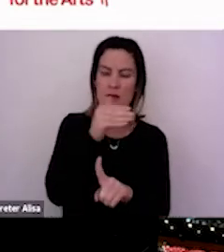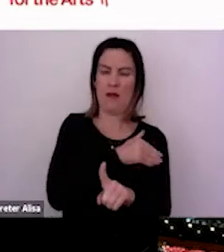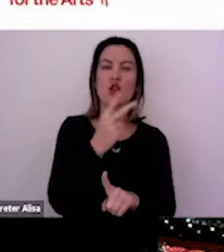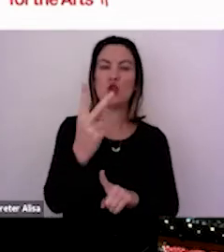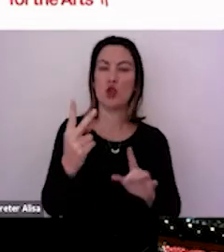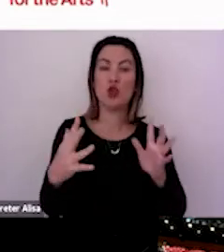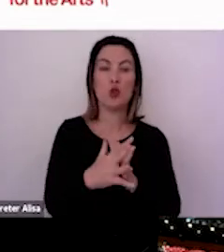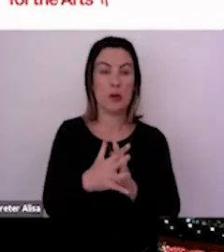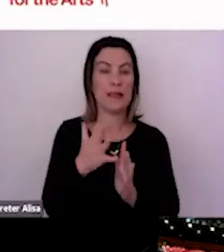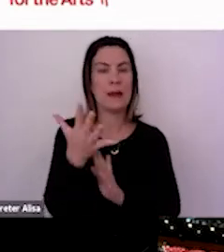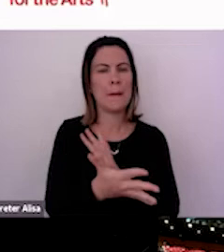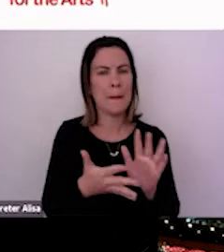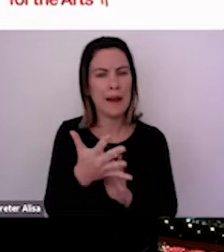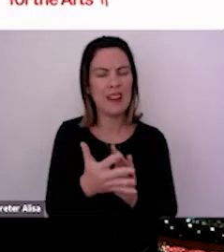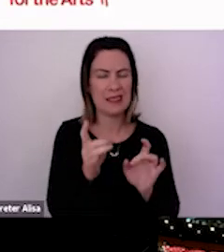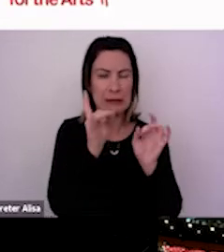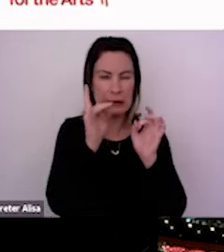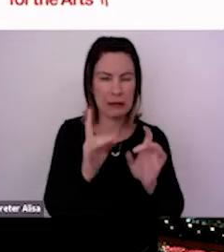of July or the very end of June.